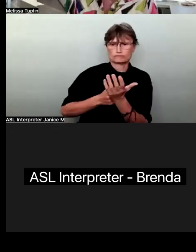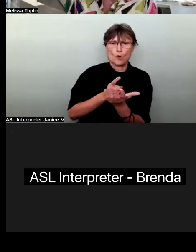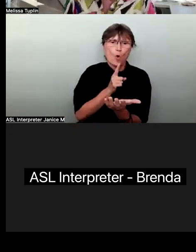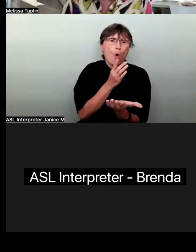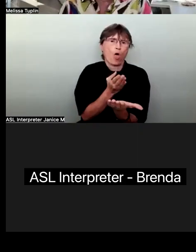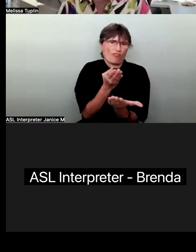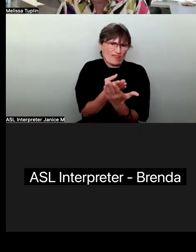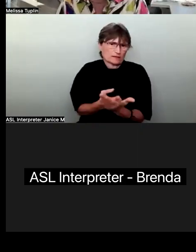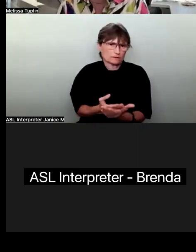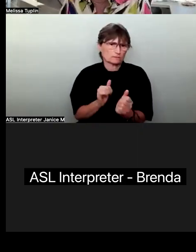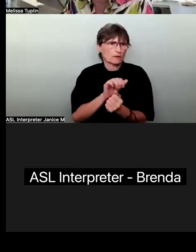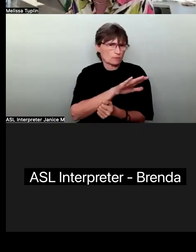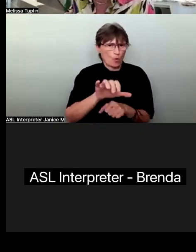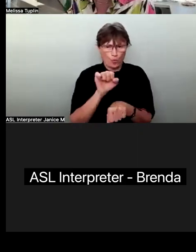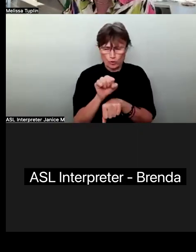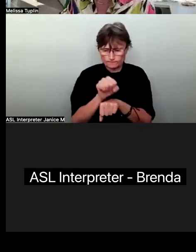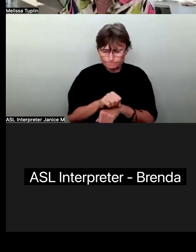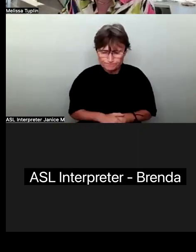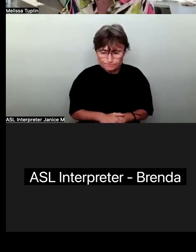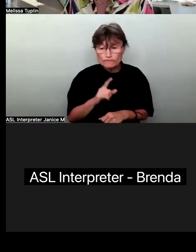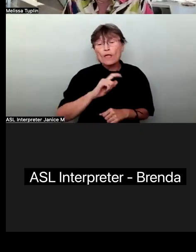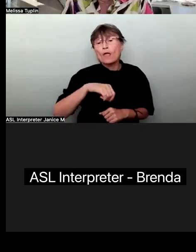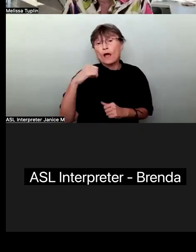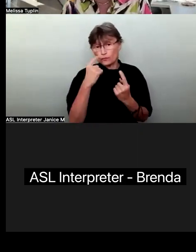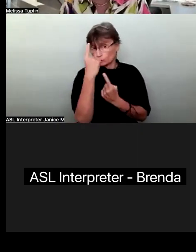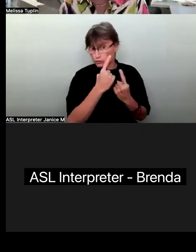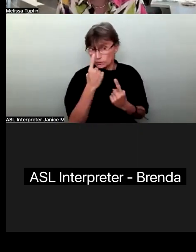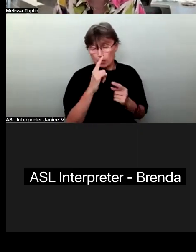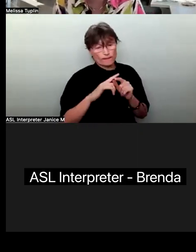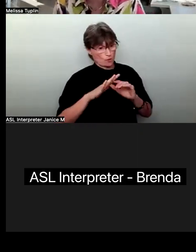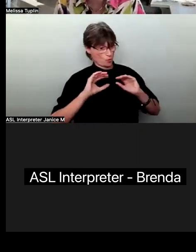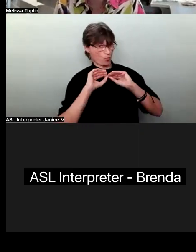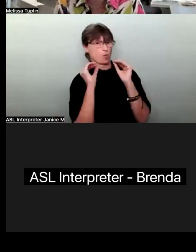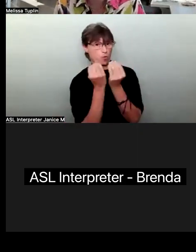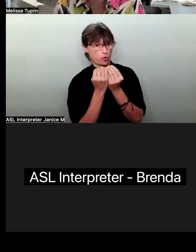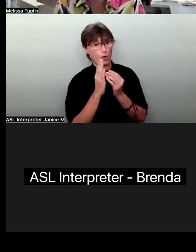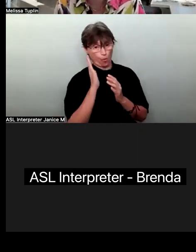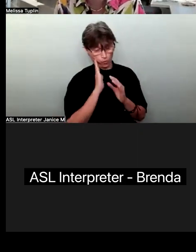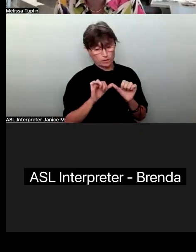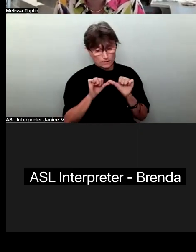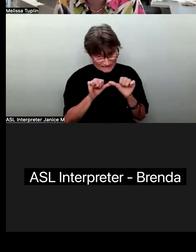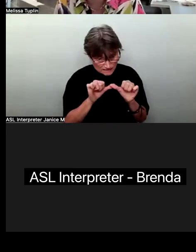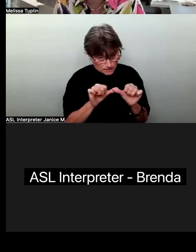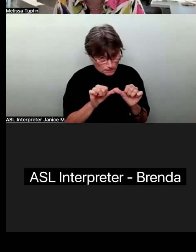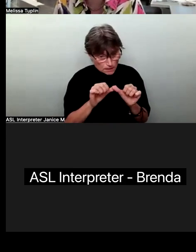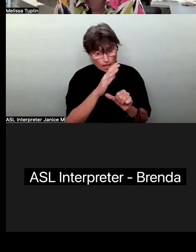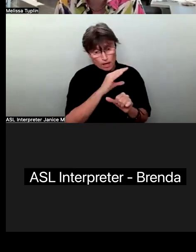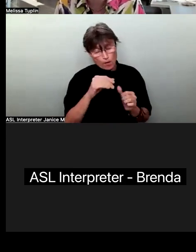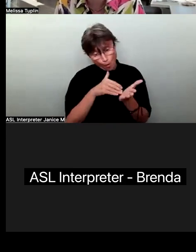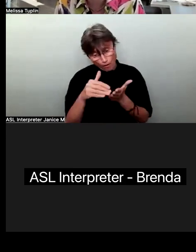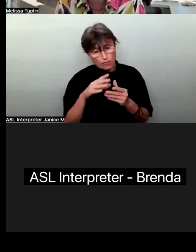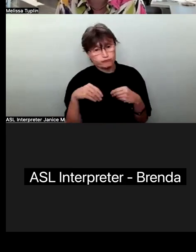The second consideration is that the organization consistently and regularly offers arts programming